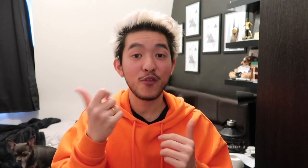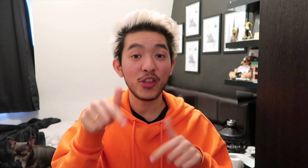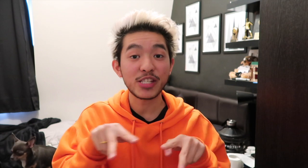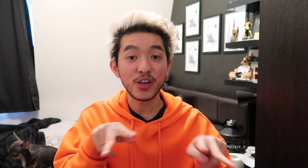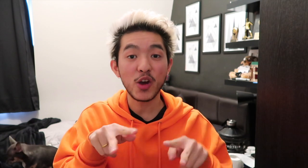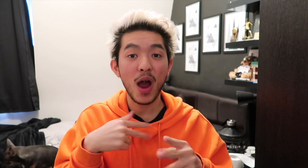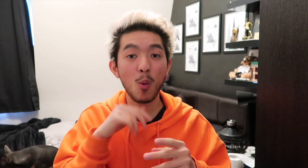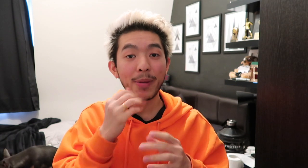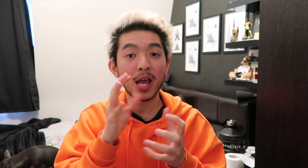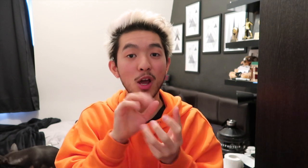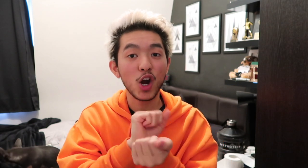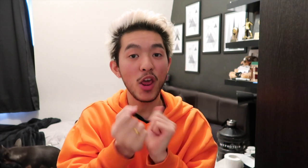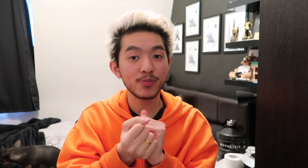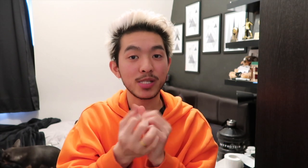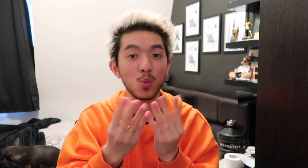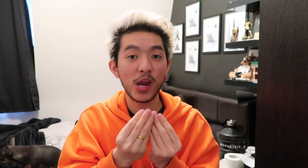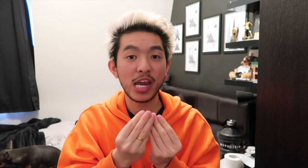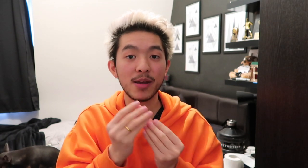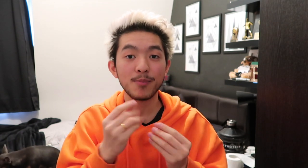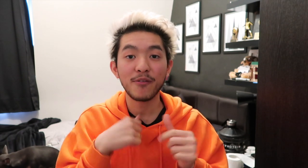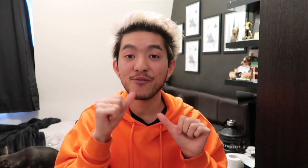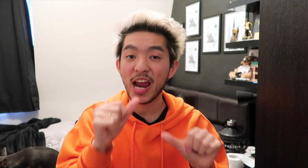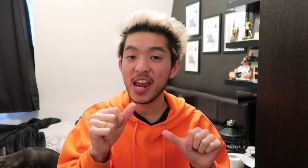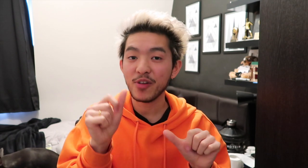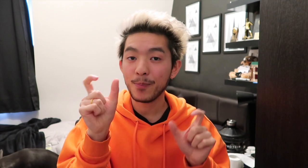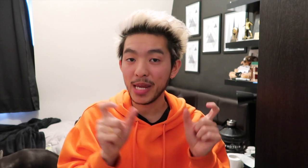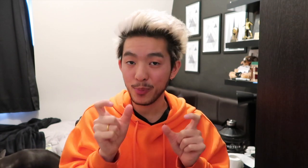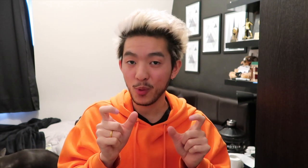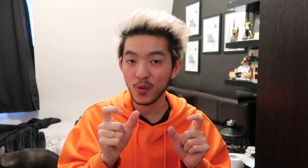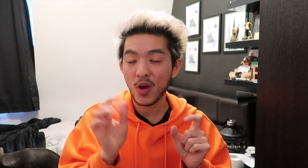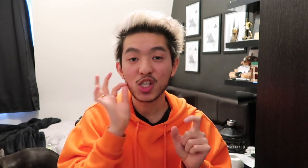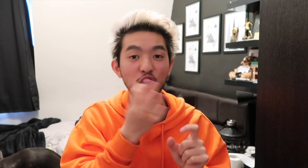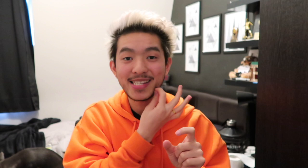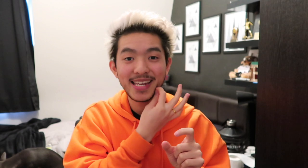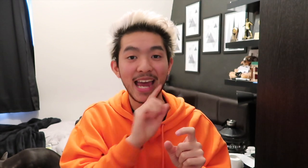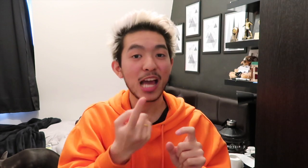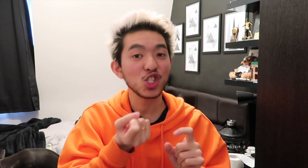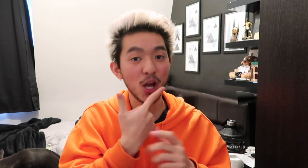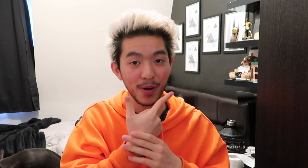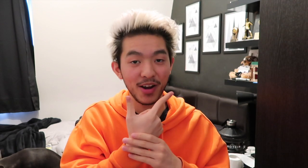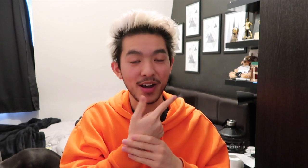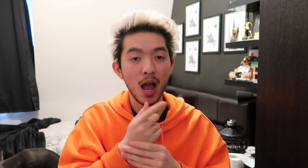For this video, I'm going to film a collaboration with my favourite people: Jazzy and Jemma